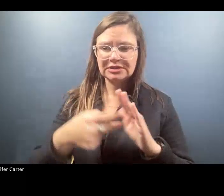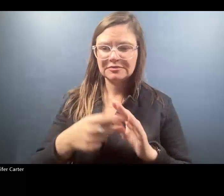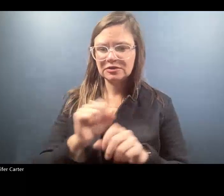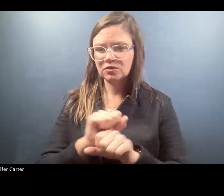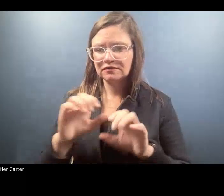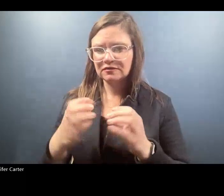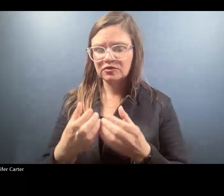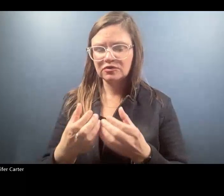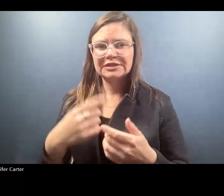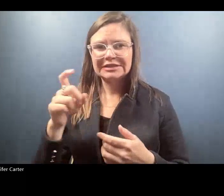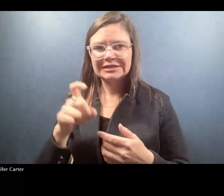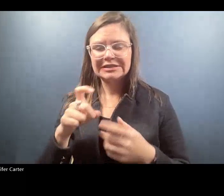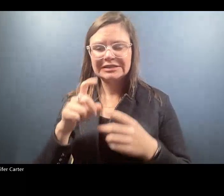and then exploring data sources.